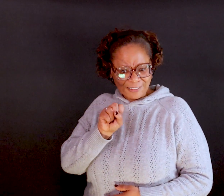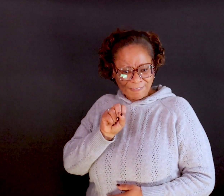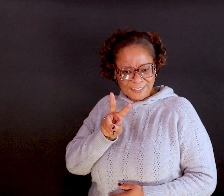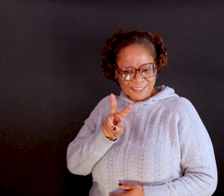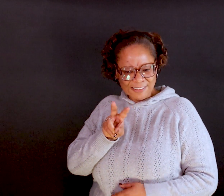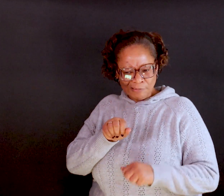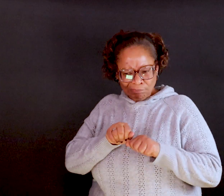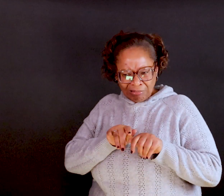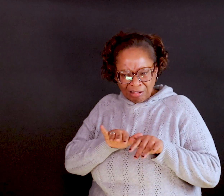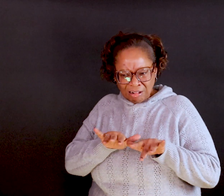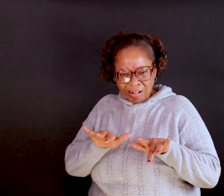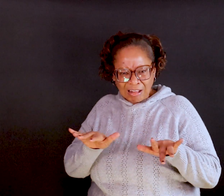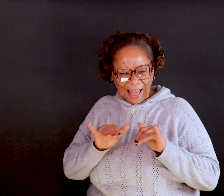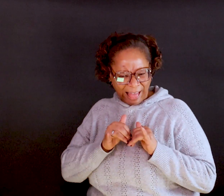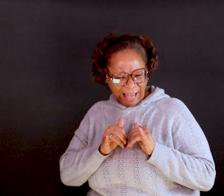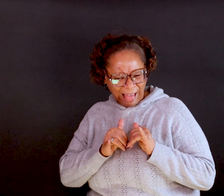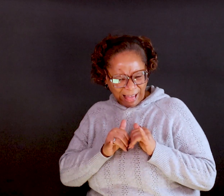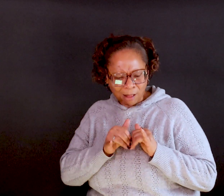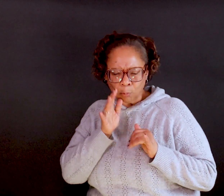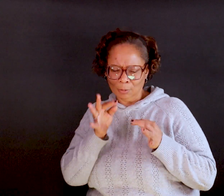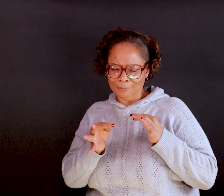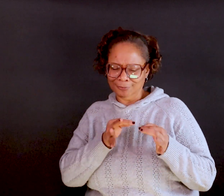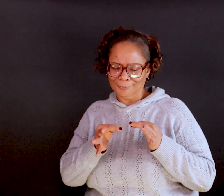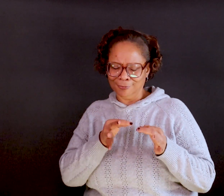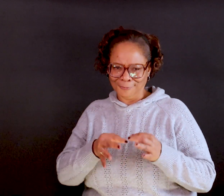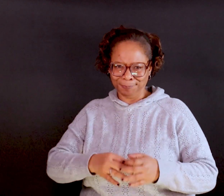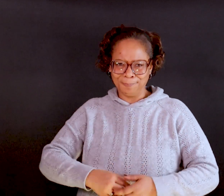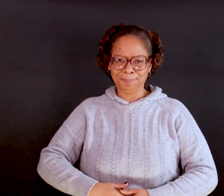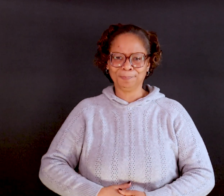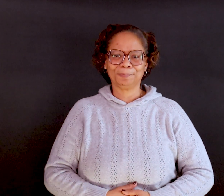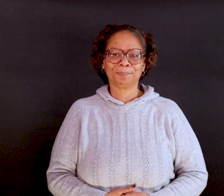How is RSV spread?